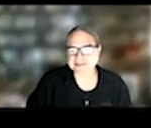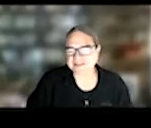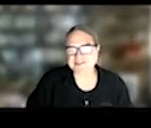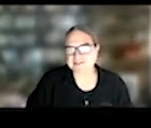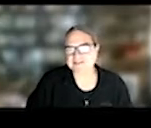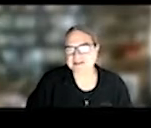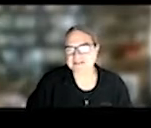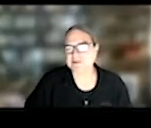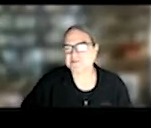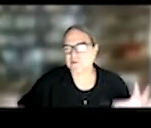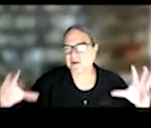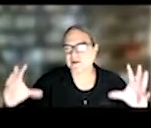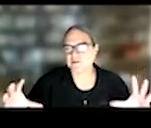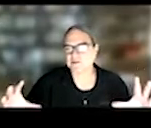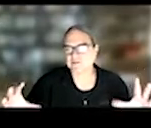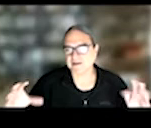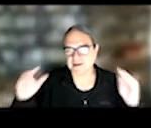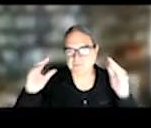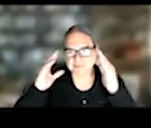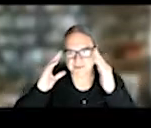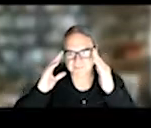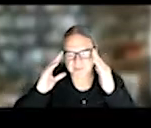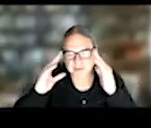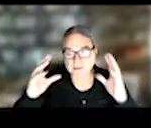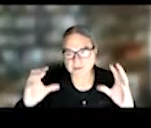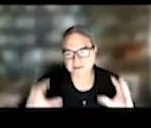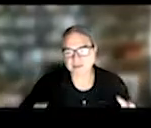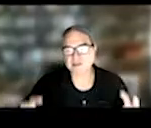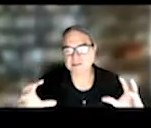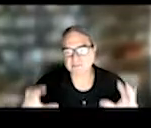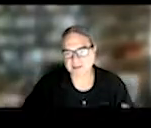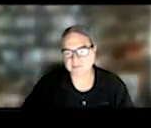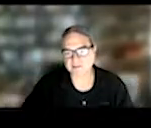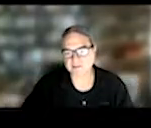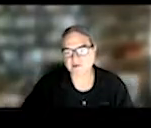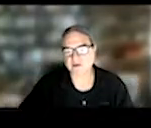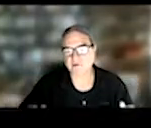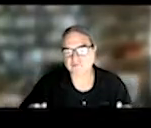is indigenous and it's much more inclusive and encompassing. So the indigenous peoples are the